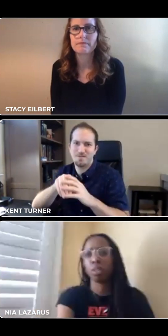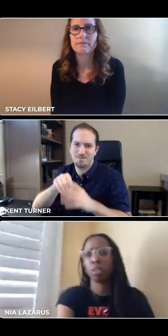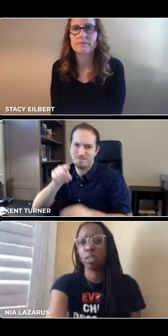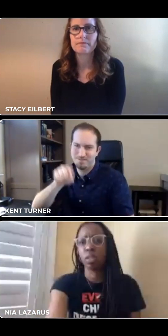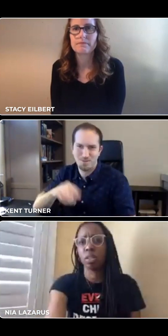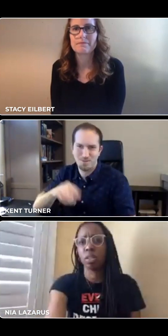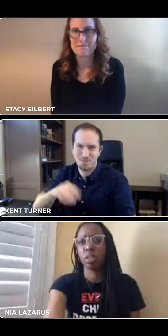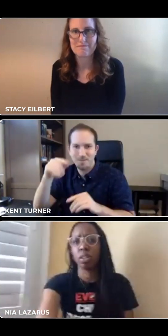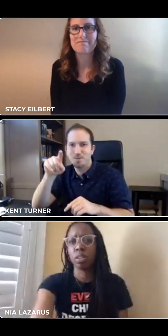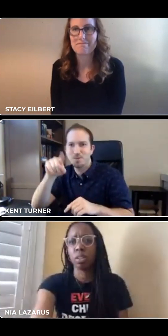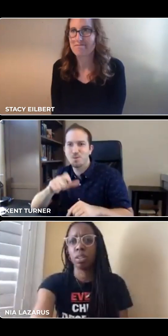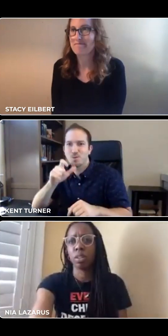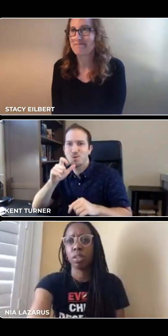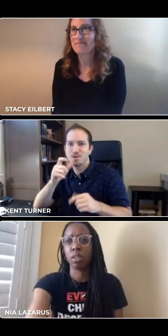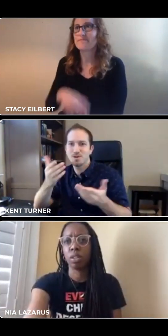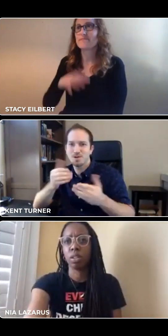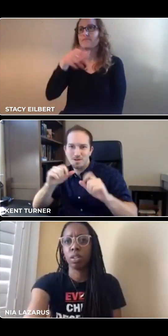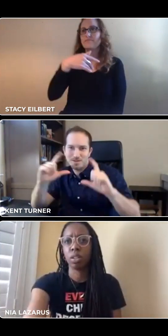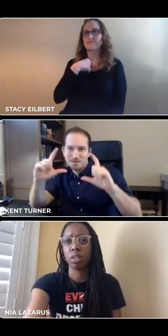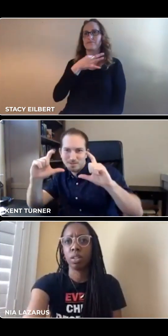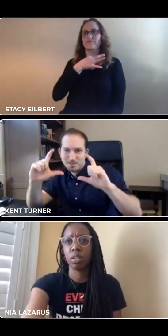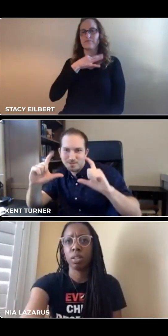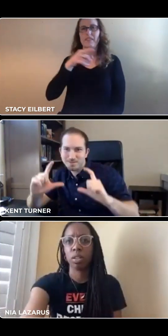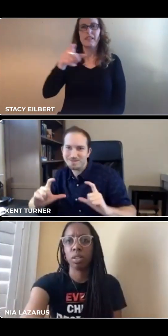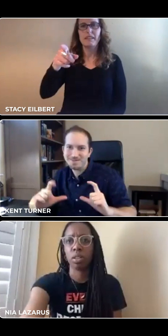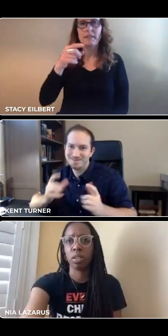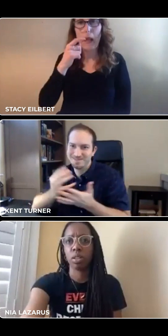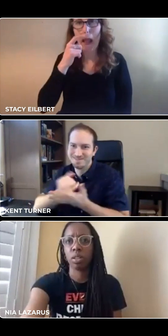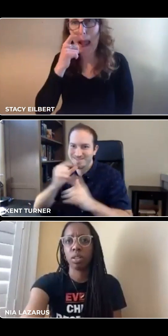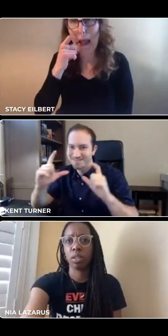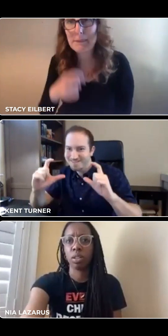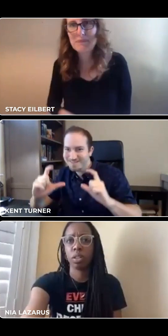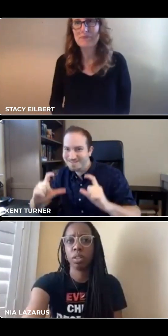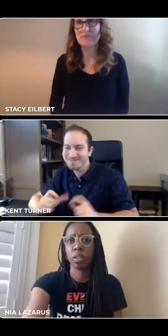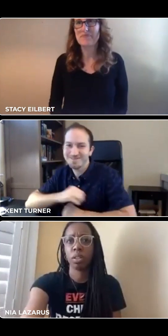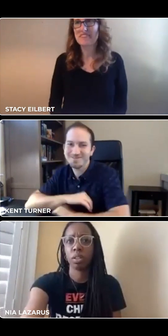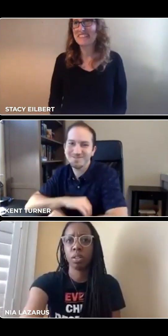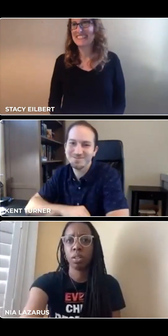I'm really glad and appreciative of all those folks that are pitching